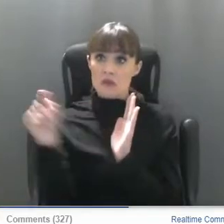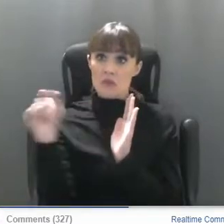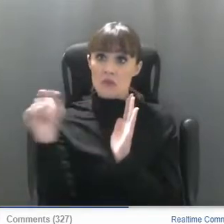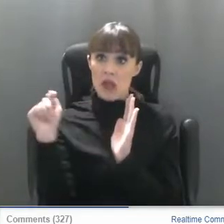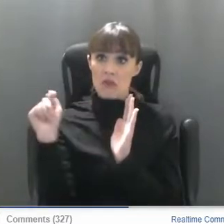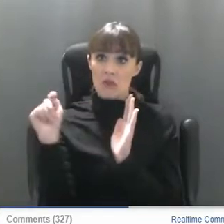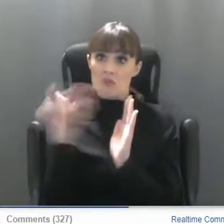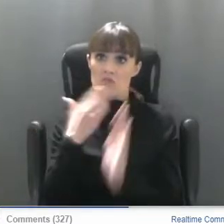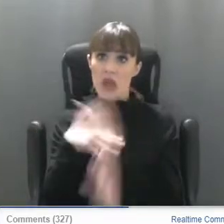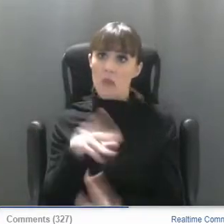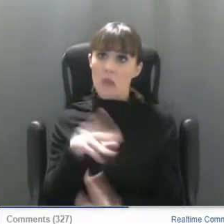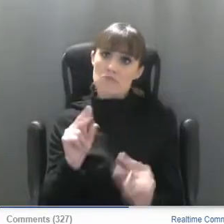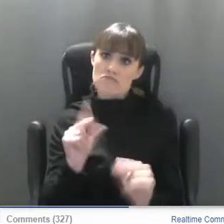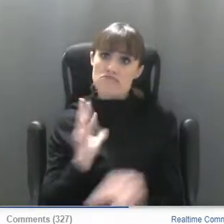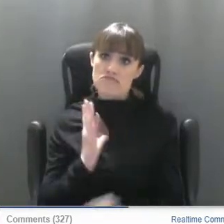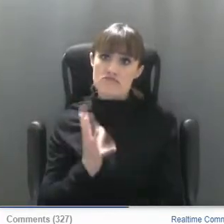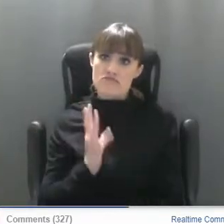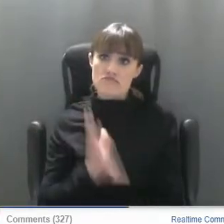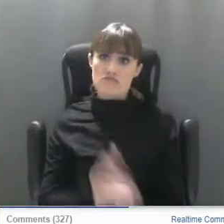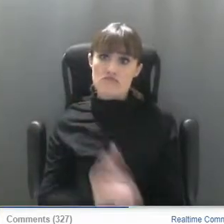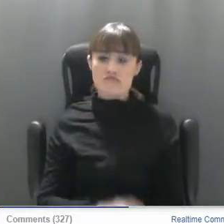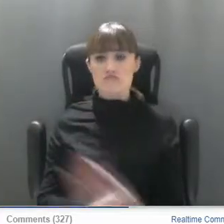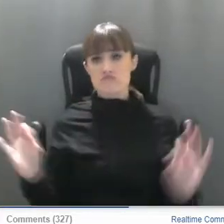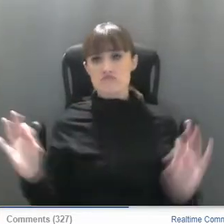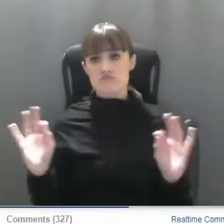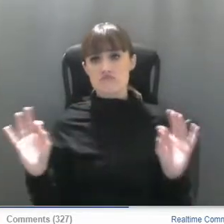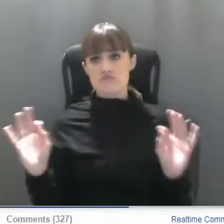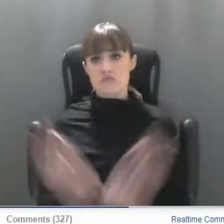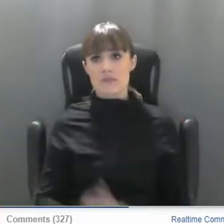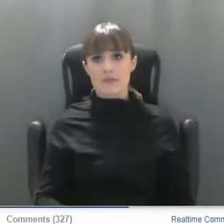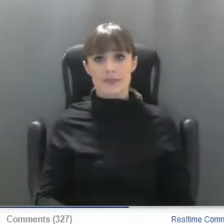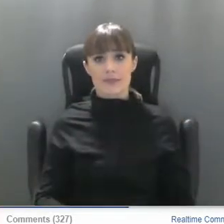walking around the grounds. So some of these bottlenecks, you just kind of have